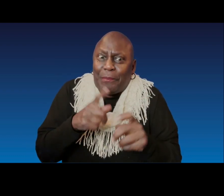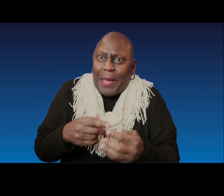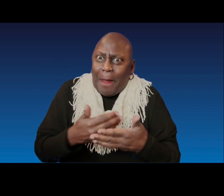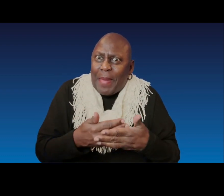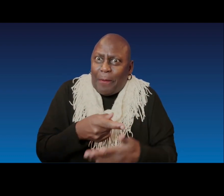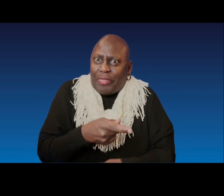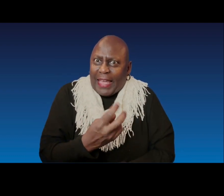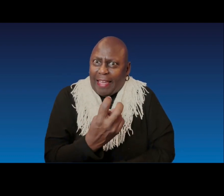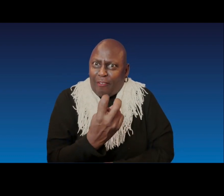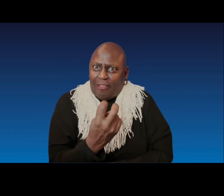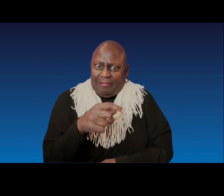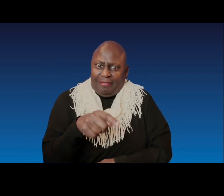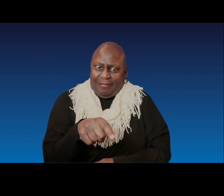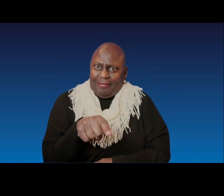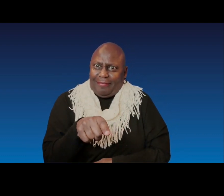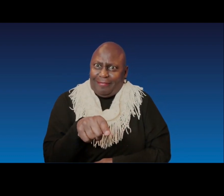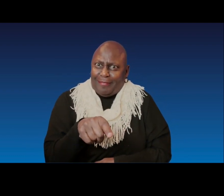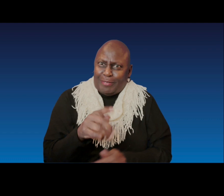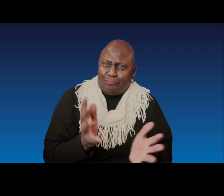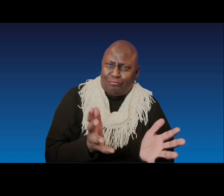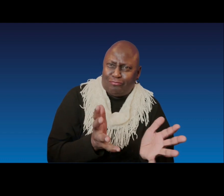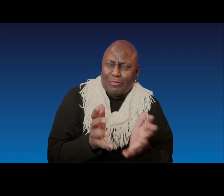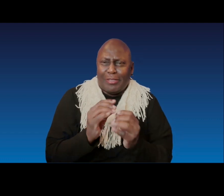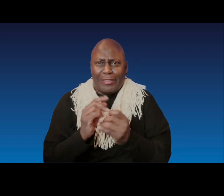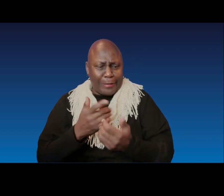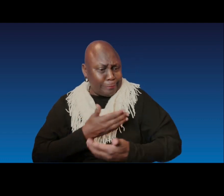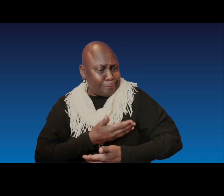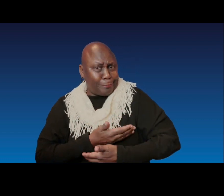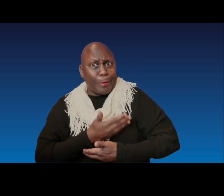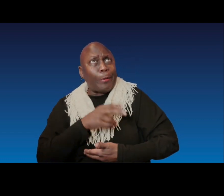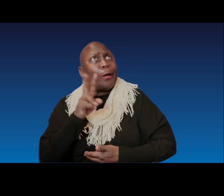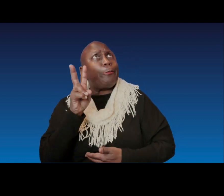Even when shopping at the food store and picking out food, it's like talking